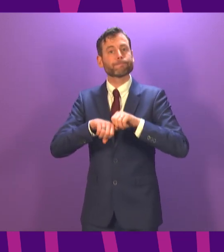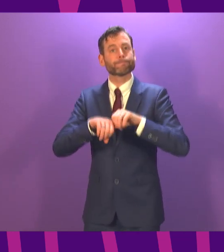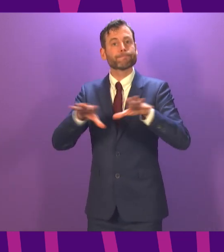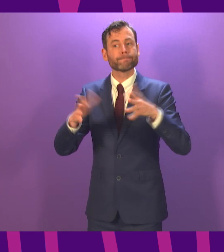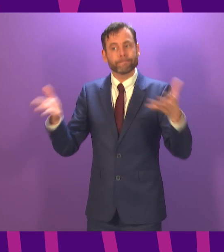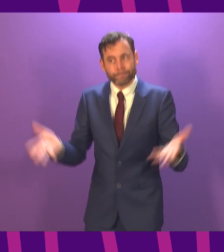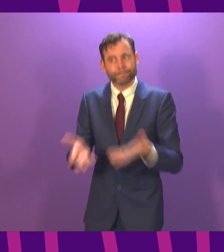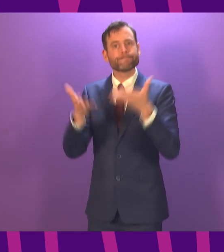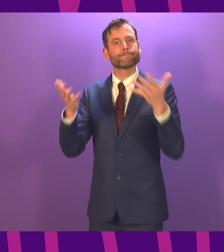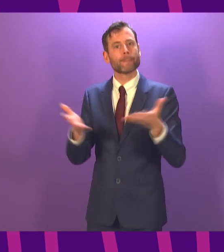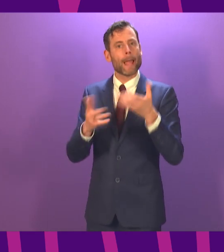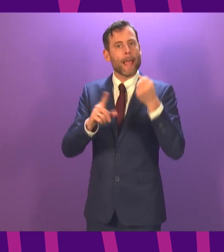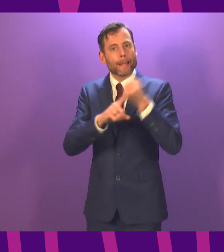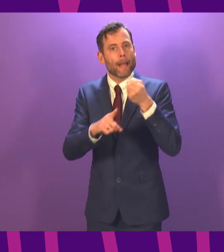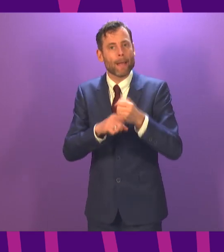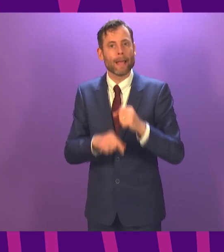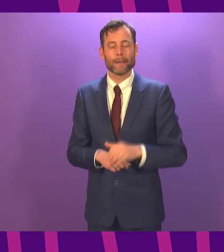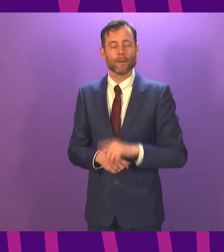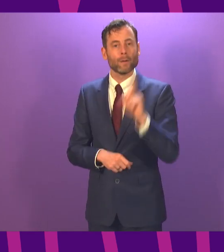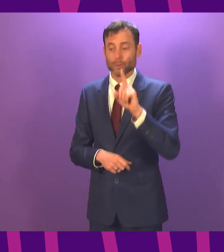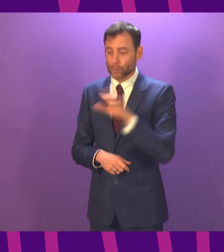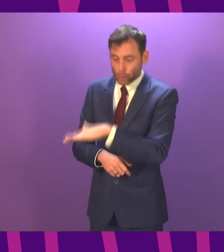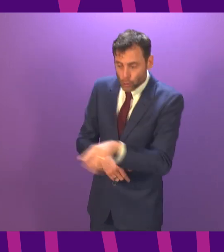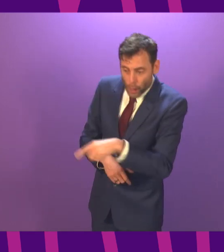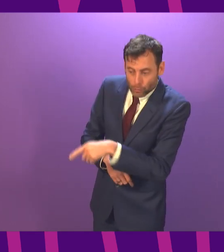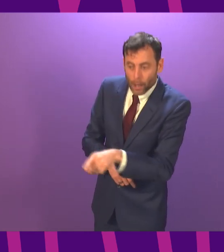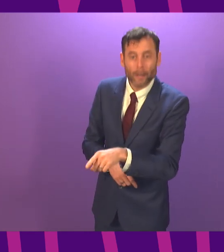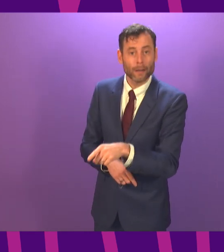school-age Scots and their families to help by completing five acts of kindness over Christmas.